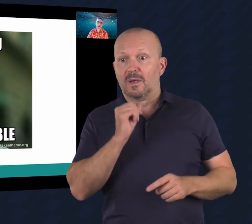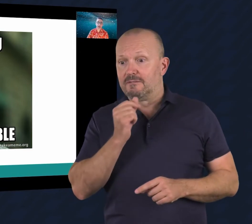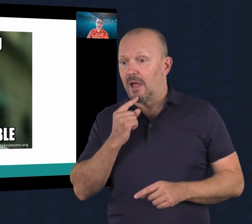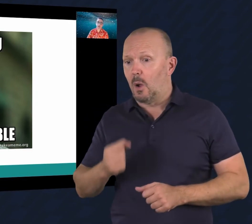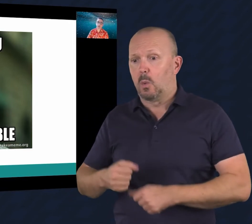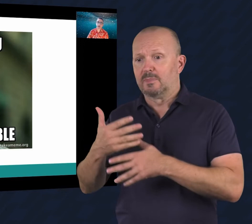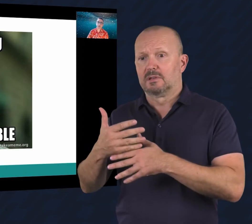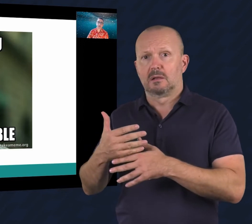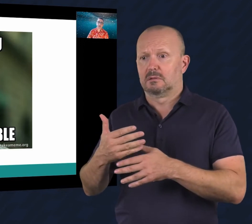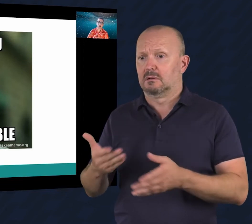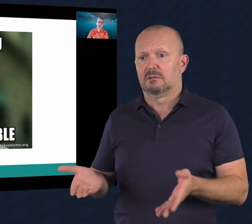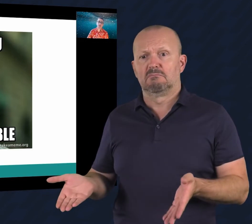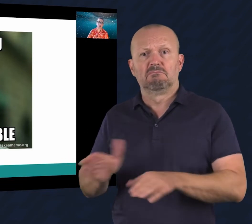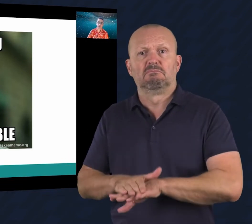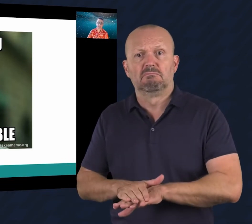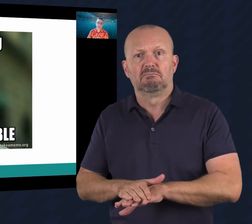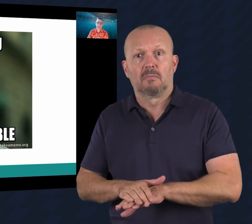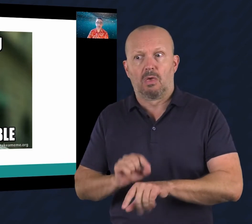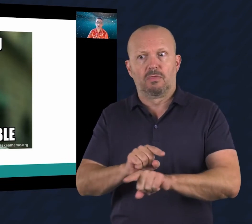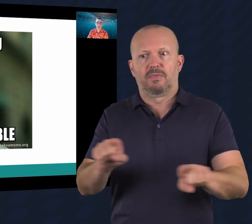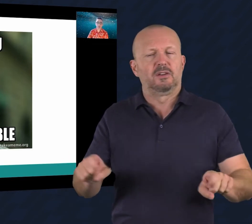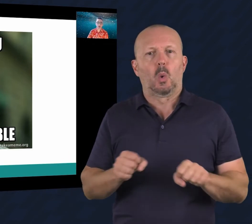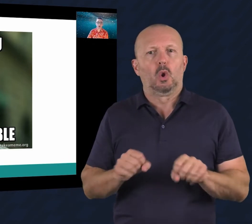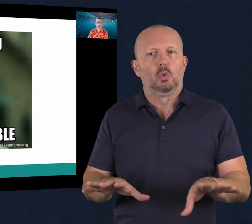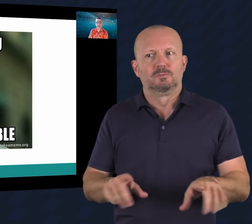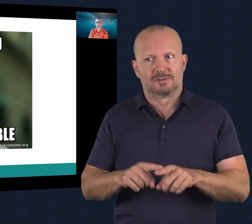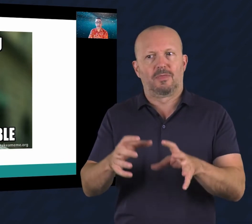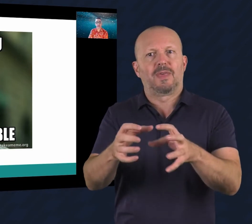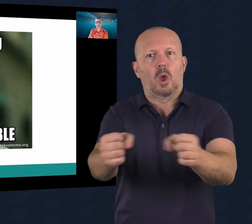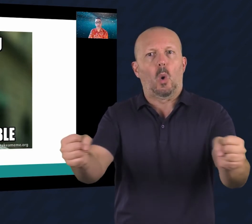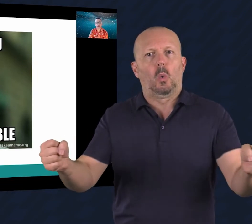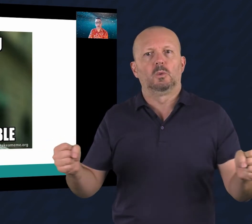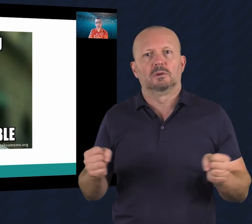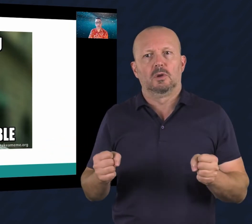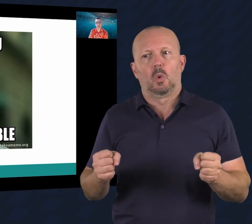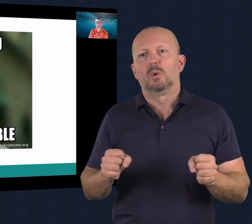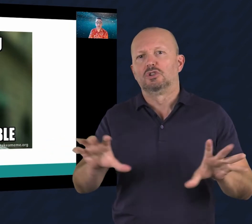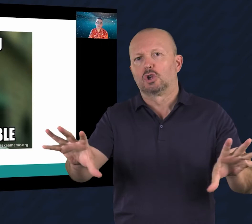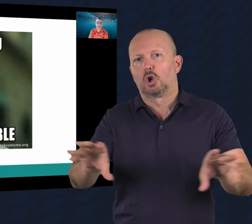our content partners lose nothing because they are always the holders of metadata. In a philosophical sense,